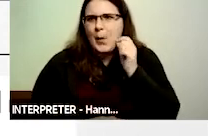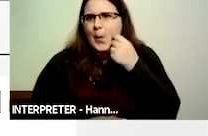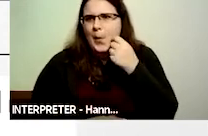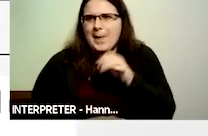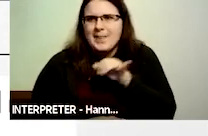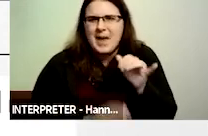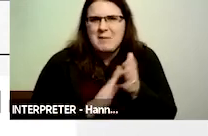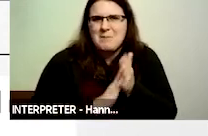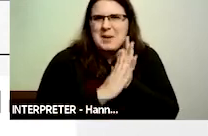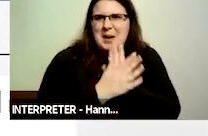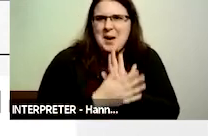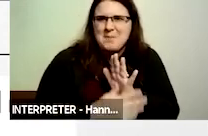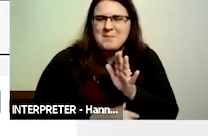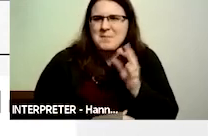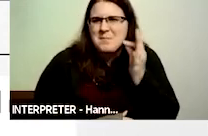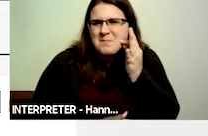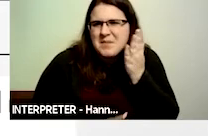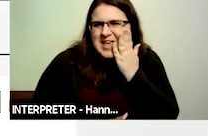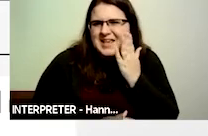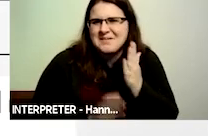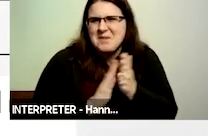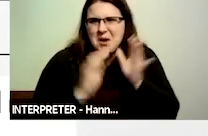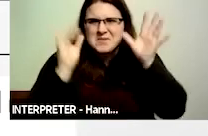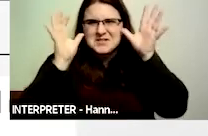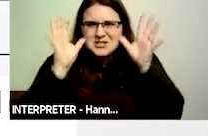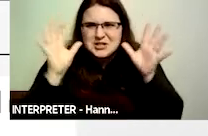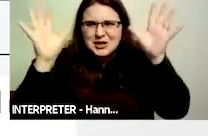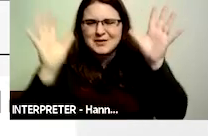like that. So we never really quite got that. But this is one thing again that we explored.